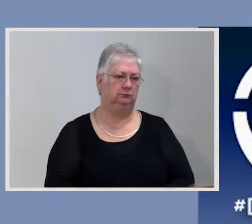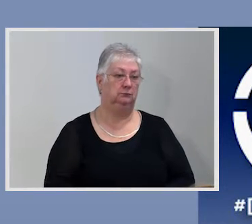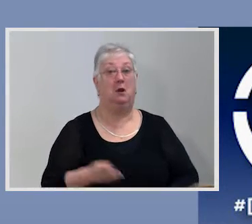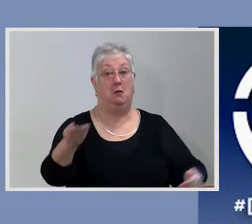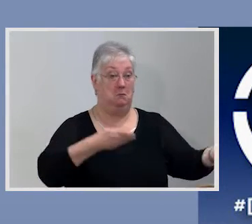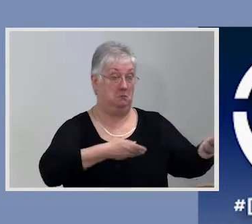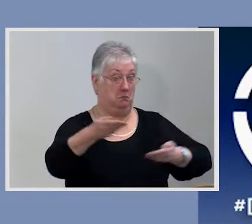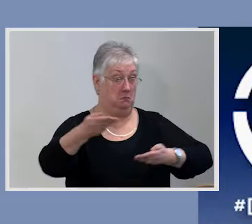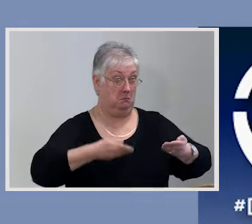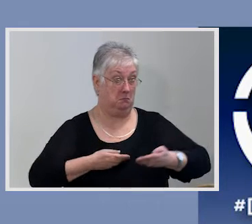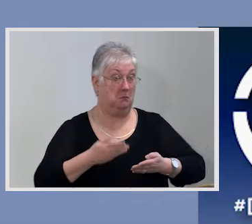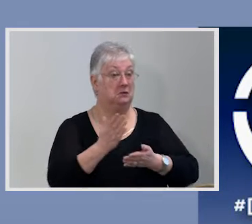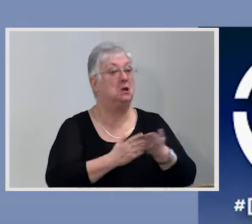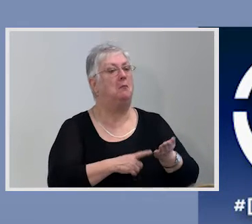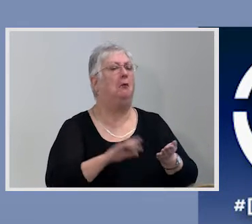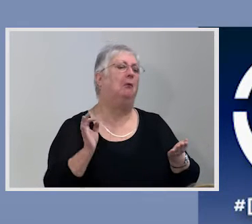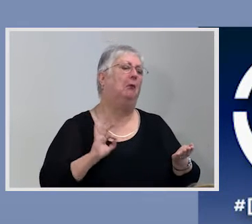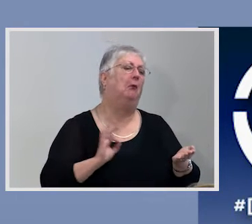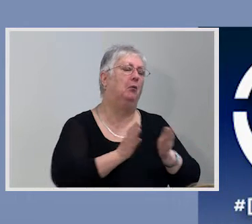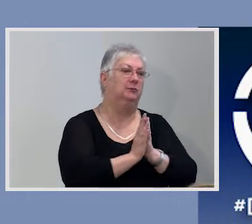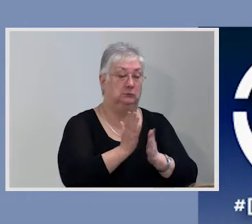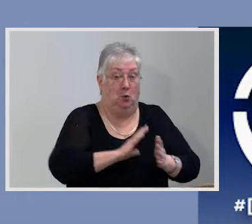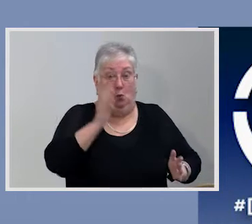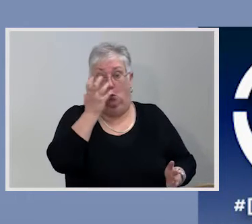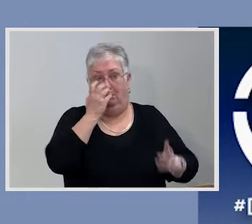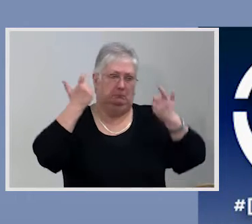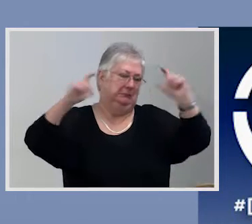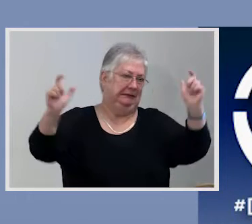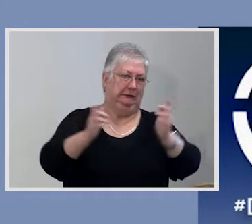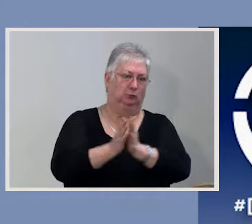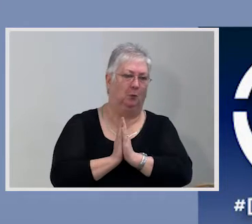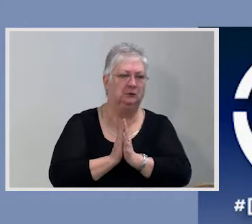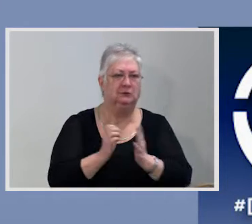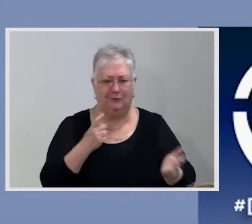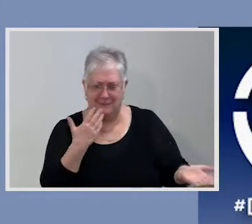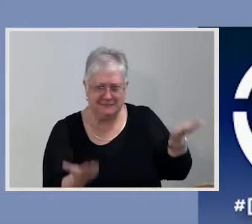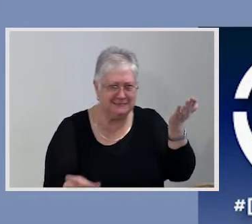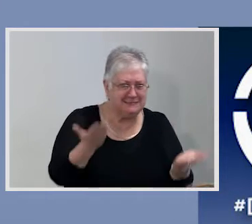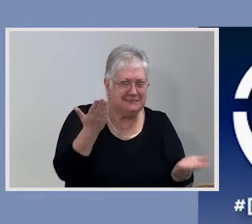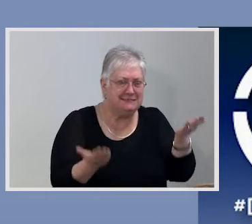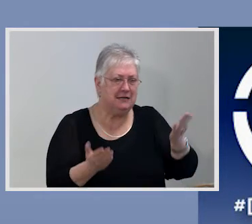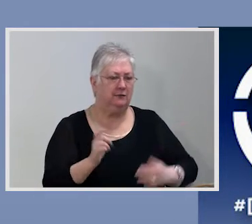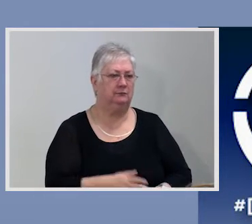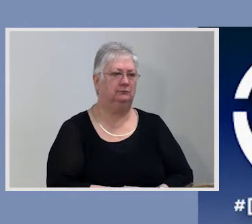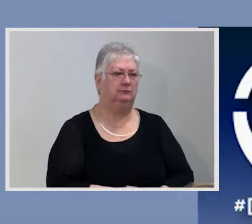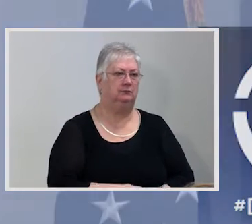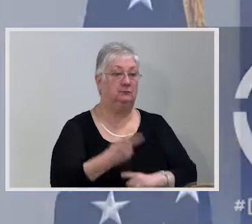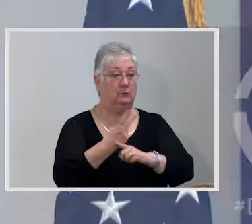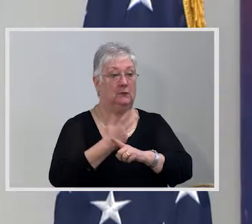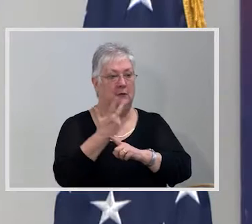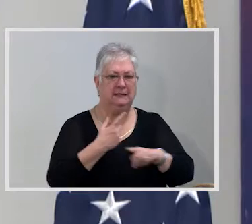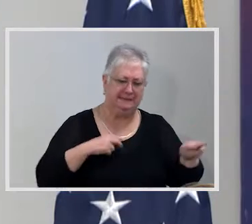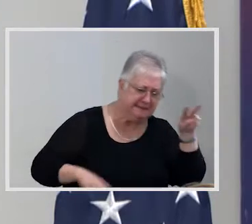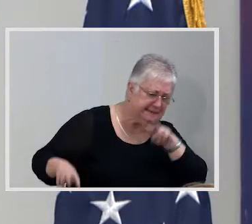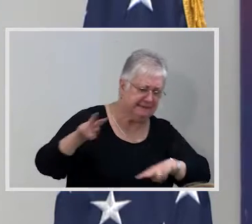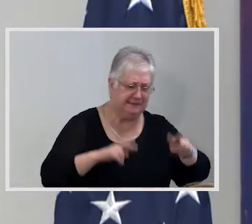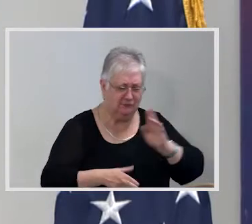REQUESTS. AND MY TEAM HAS SPENT THE LAST COUPLE OF MONTHS REVIEWING THOSE. THE NEXT THING WE DO IS TODAY. WE ARE MEETING WITH MEMBERS OF